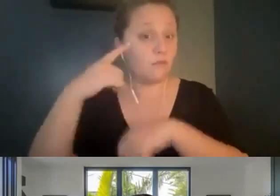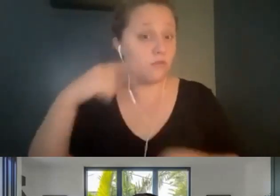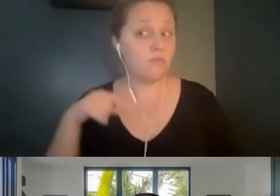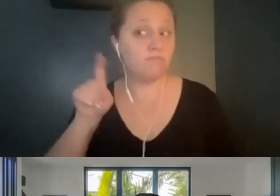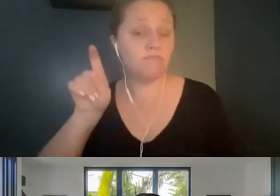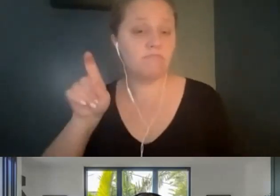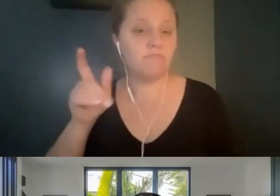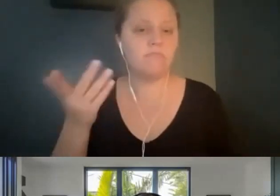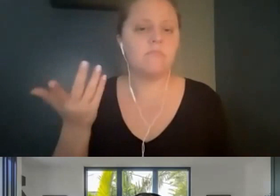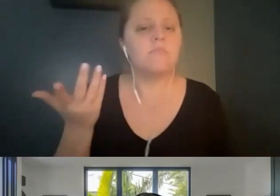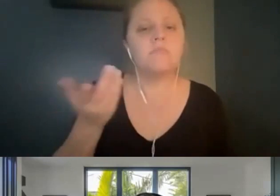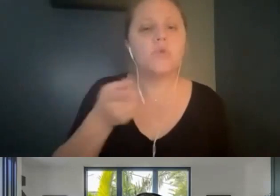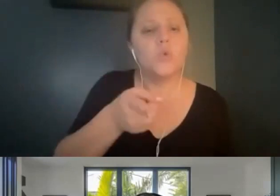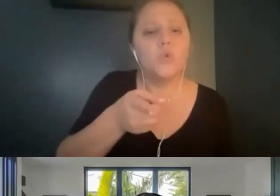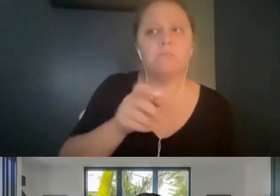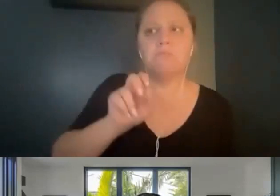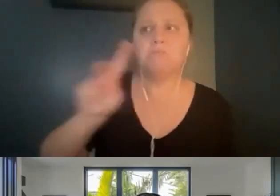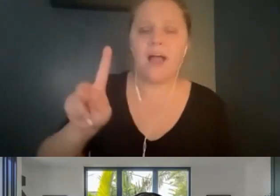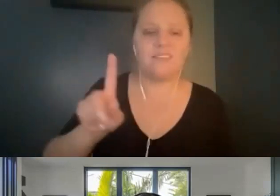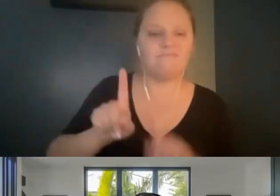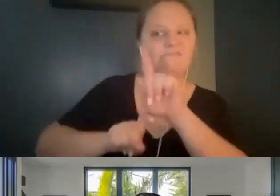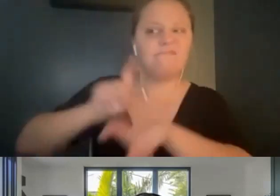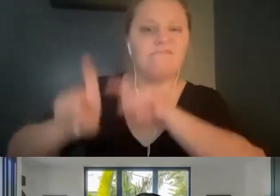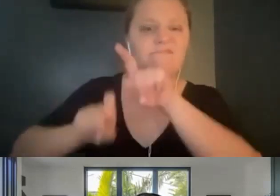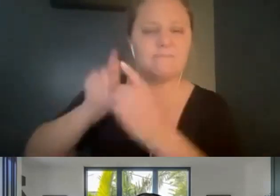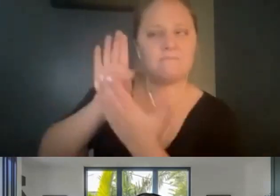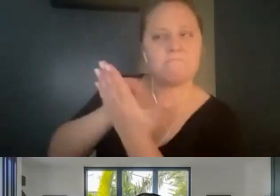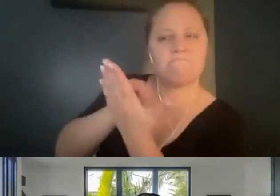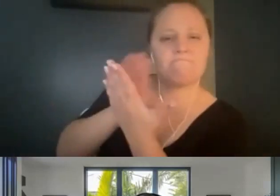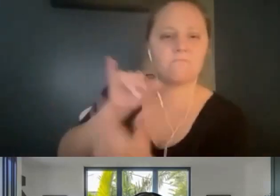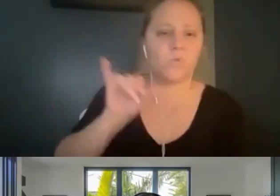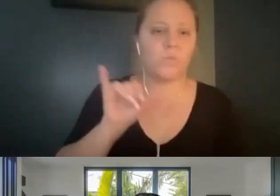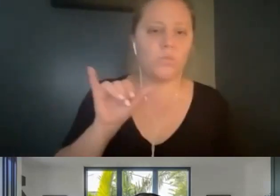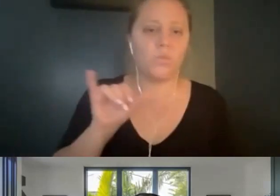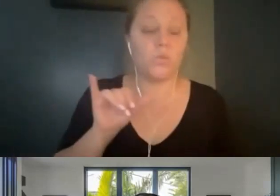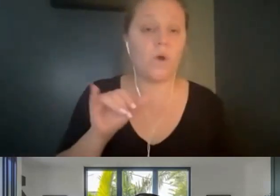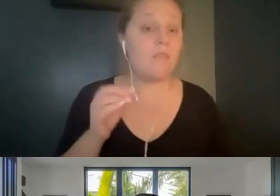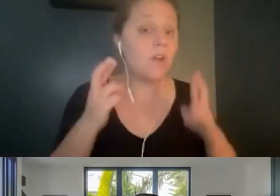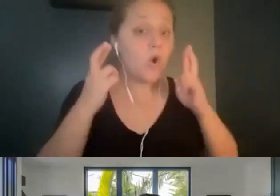So, you get to learn a good bit about the company as well and hopefully in the best world it's an